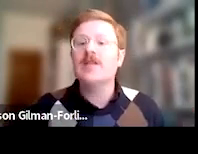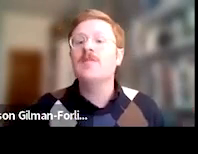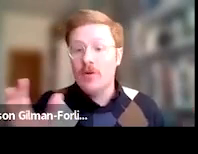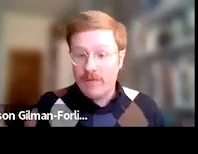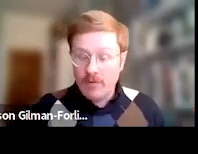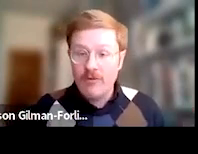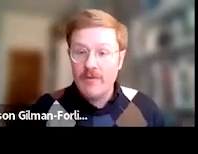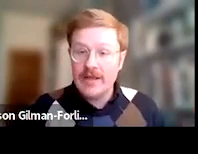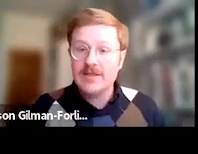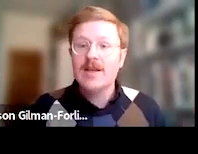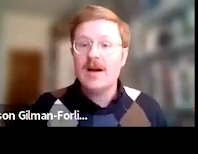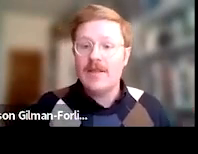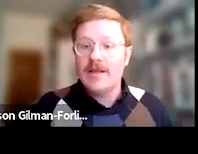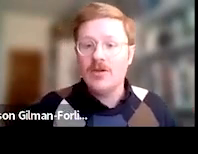the City Beautiful Movement. (00:43:28):